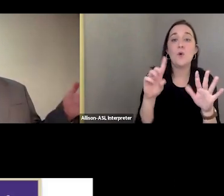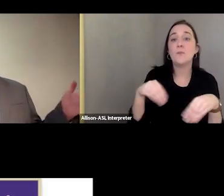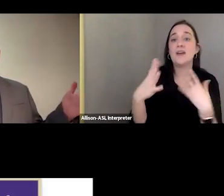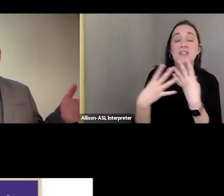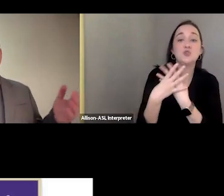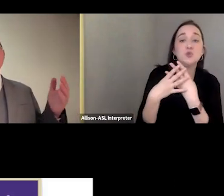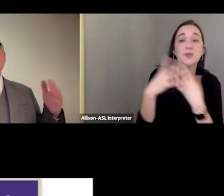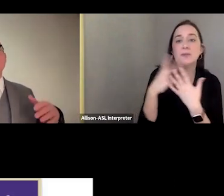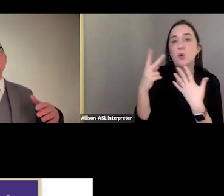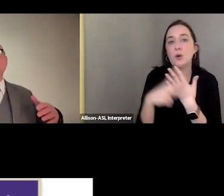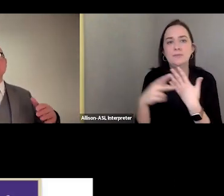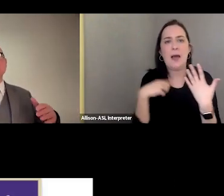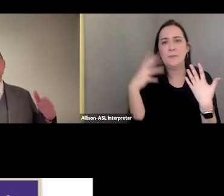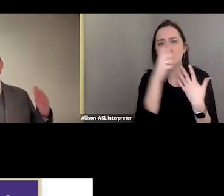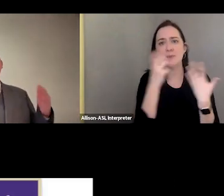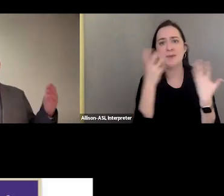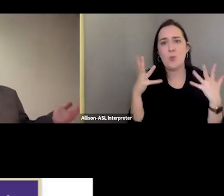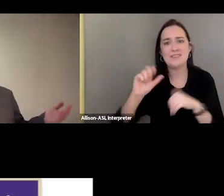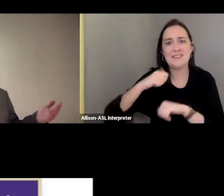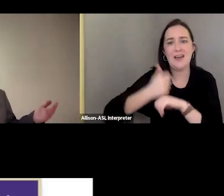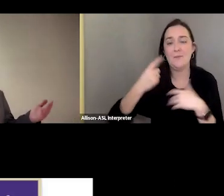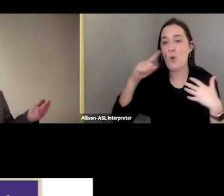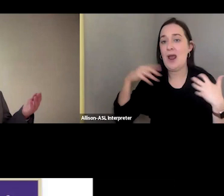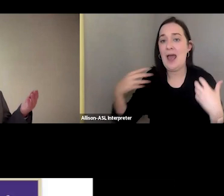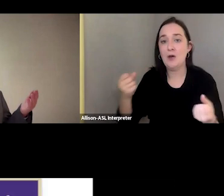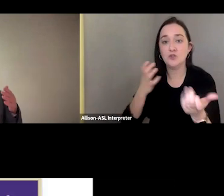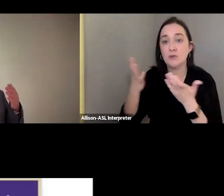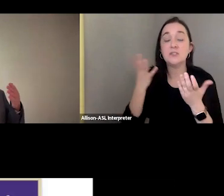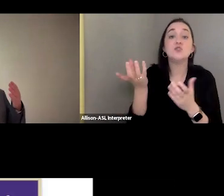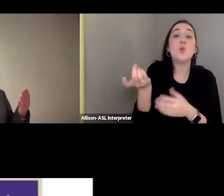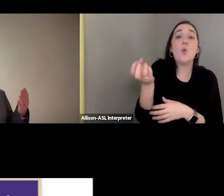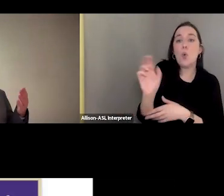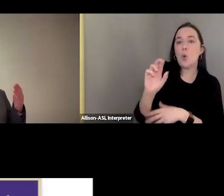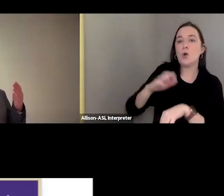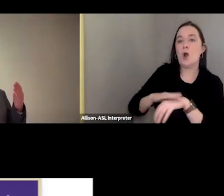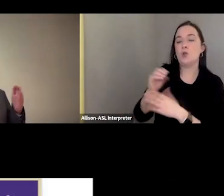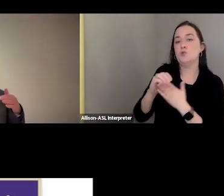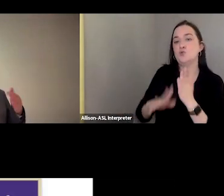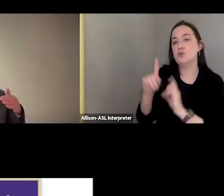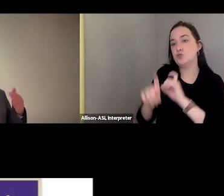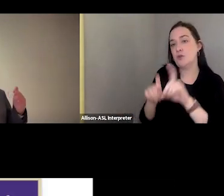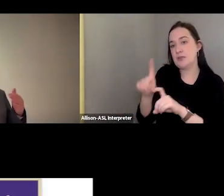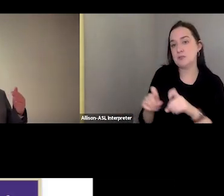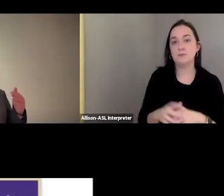already exist, and your health services or on your student surveys. So again, I will I will give you a reference.